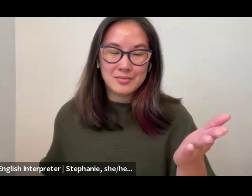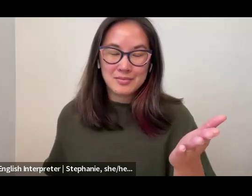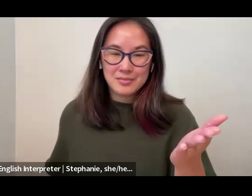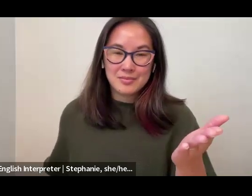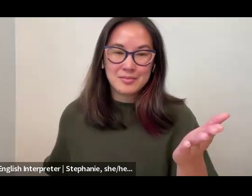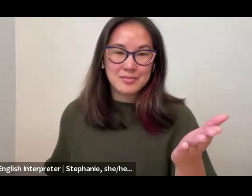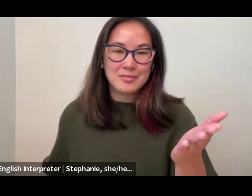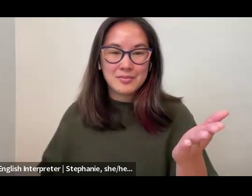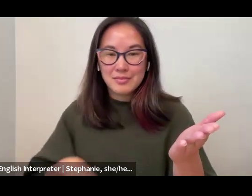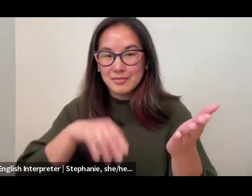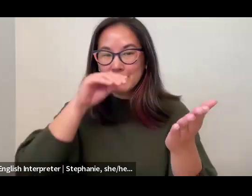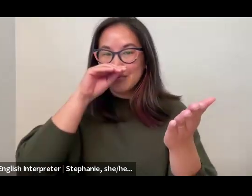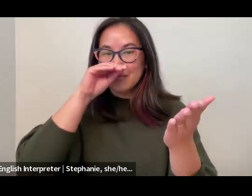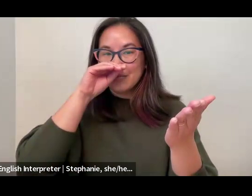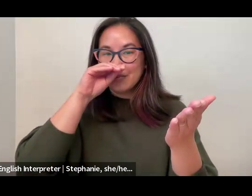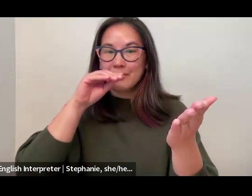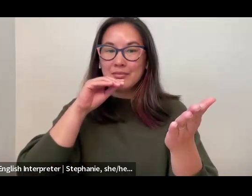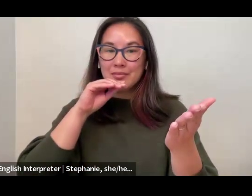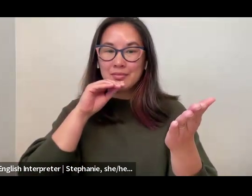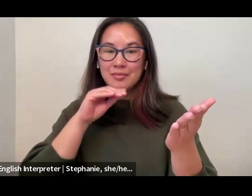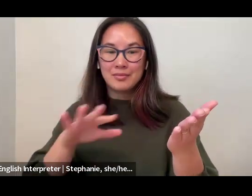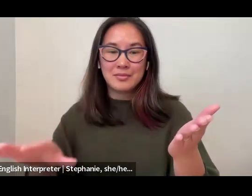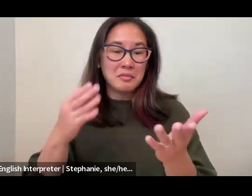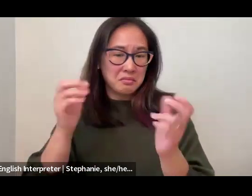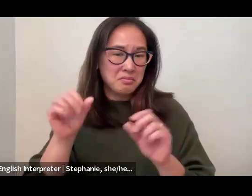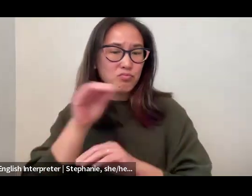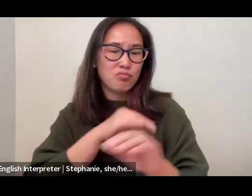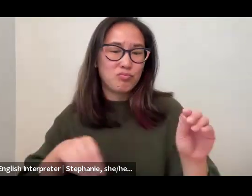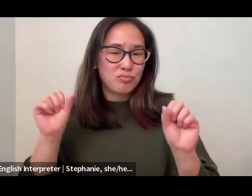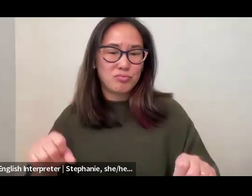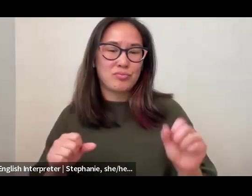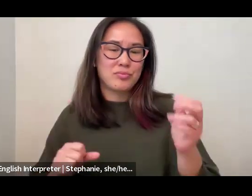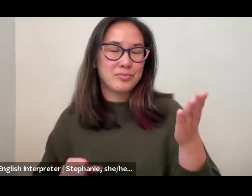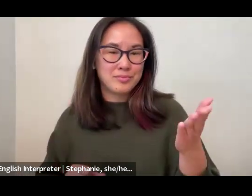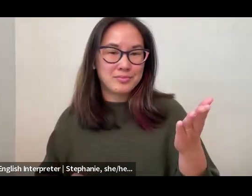In and out. All right.